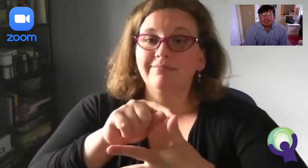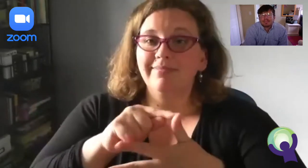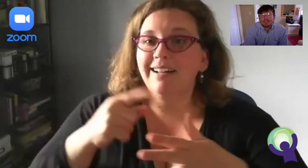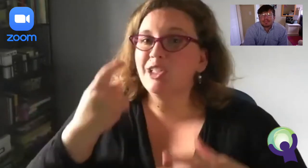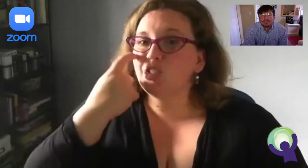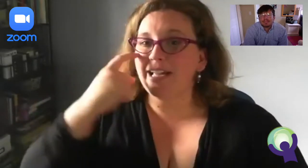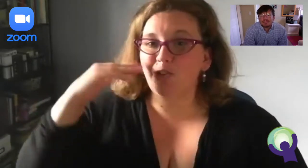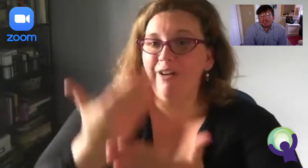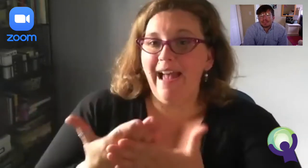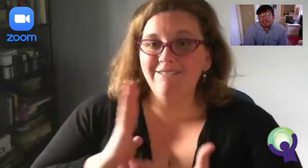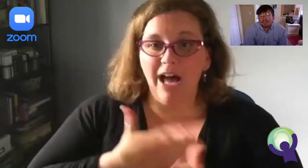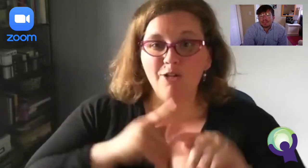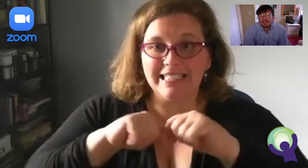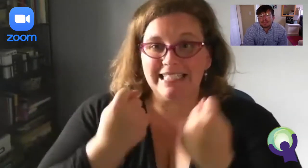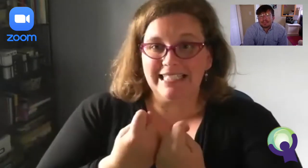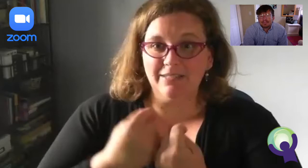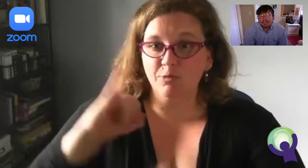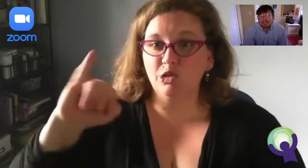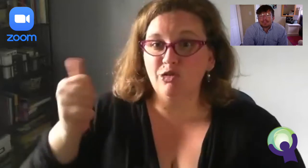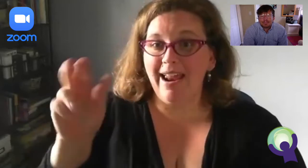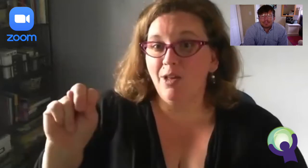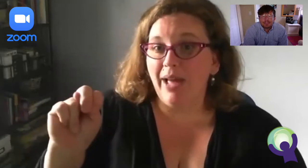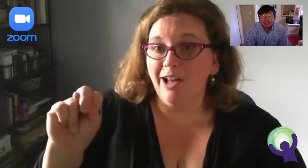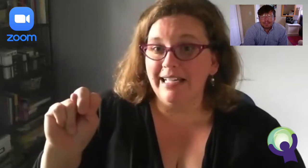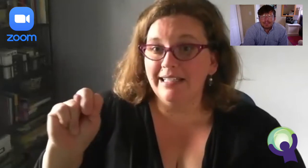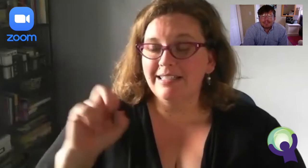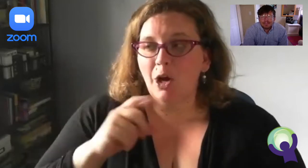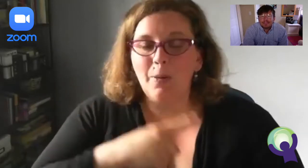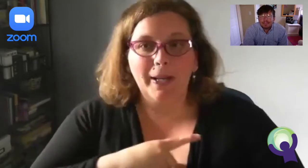interpret different situations and then we had our third